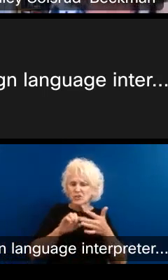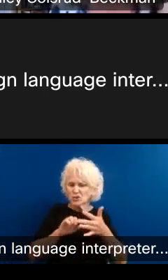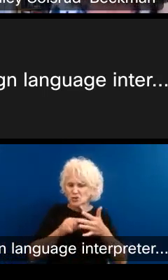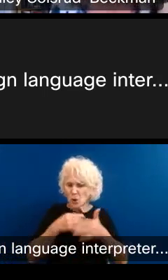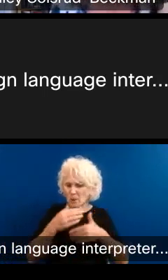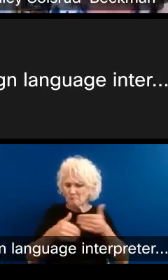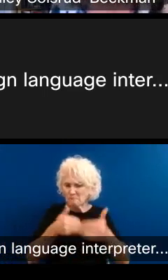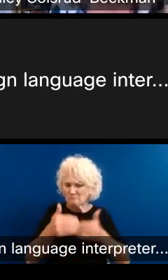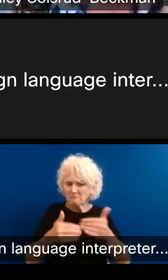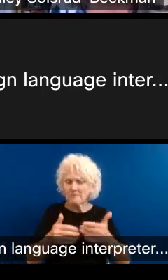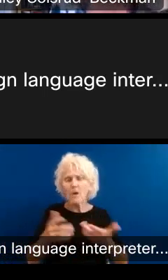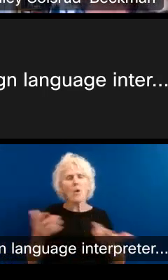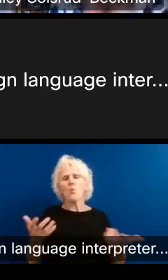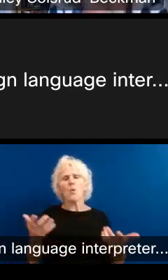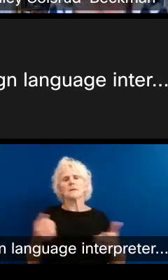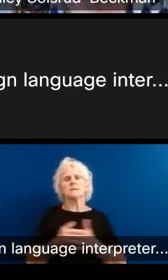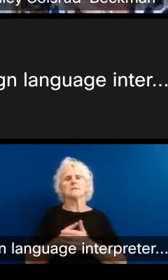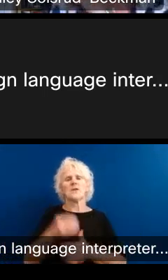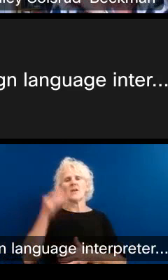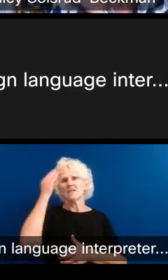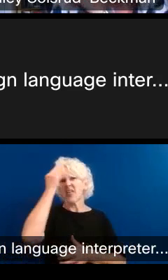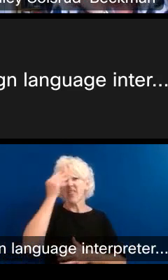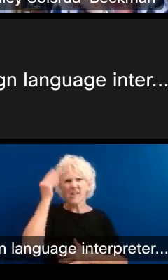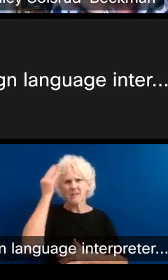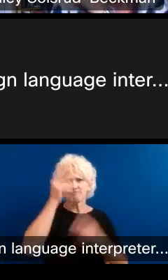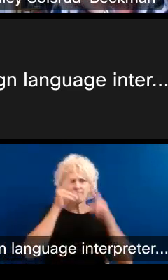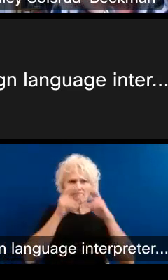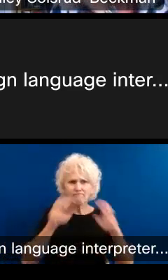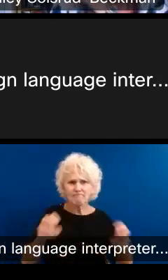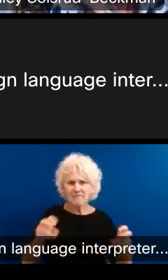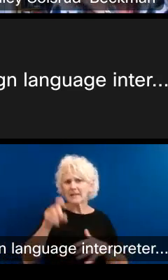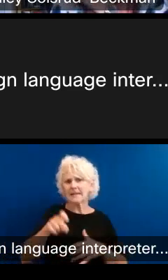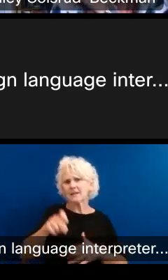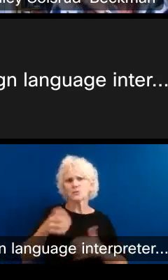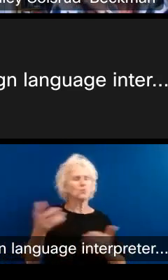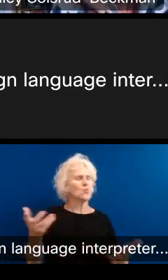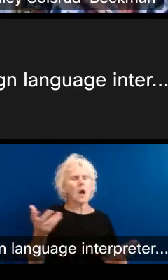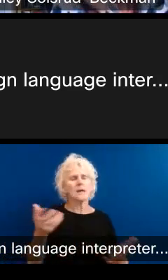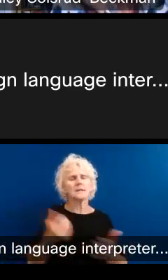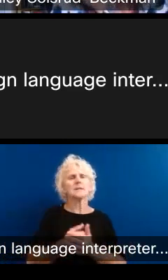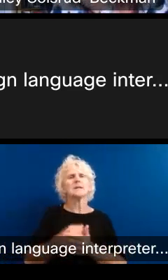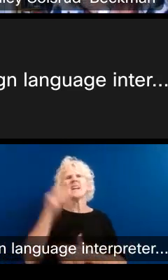their needs and considering where they might fall in those categories, also consider some